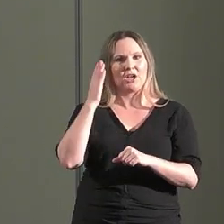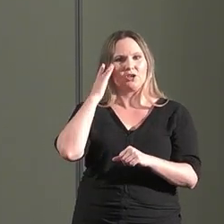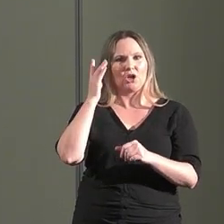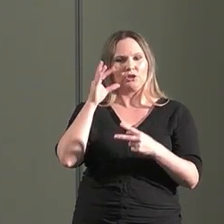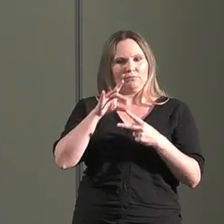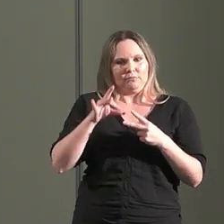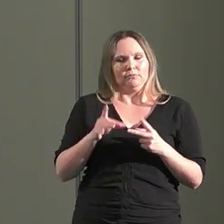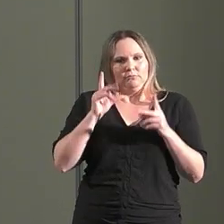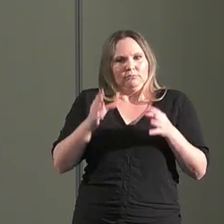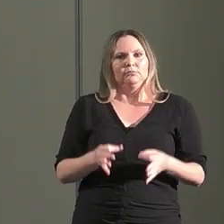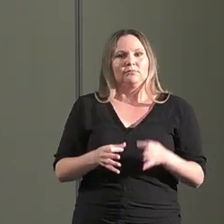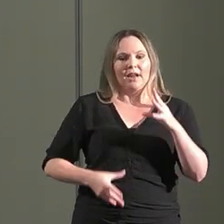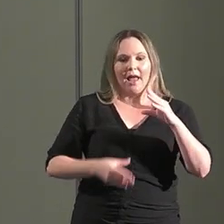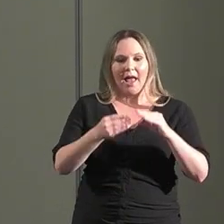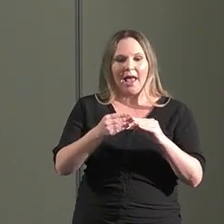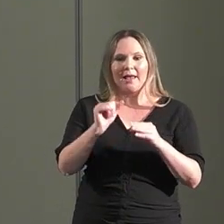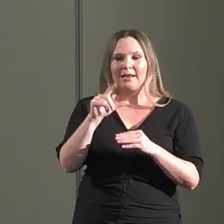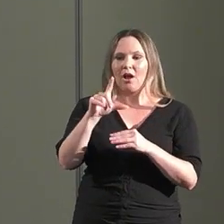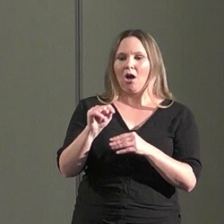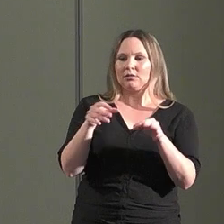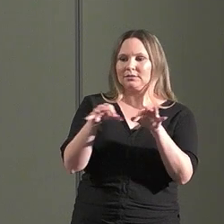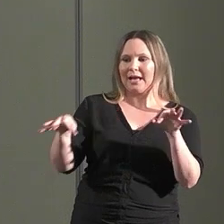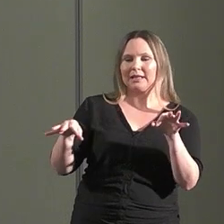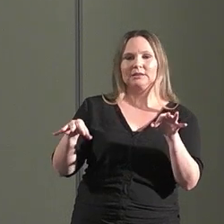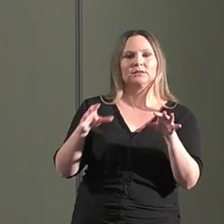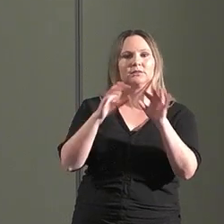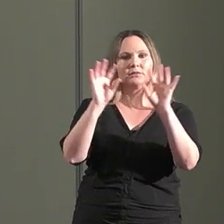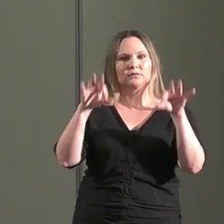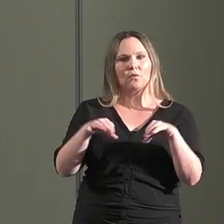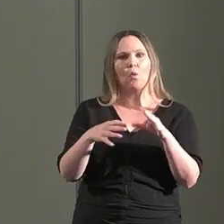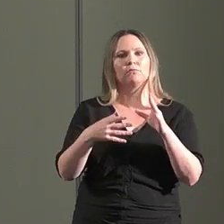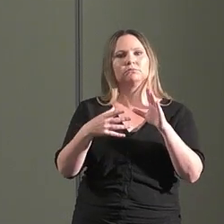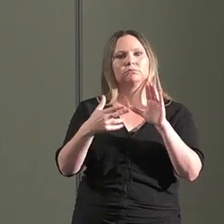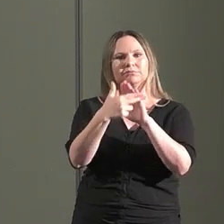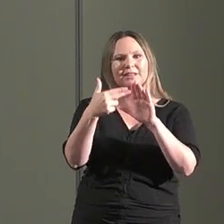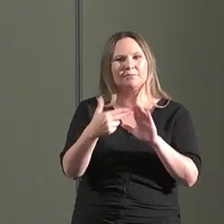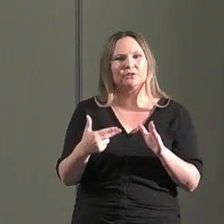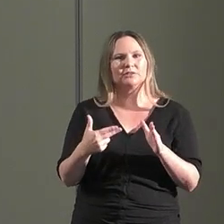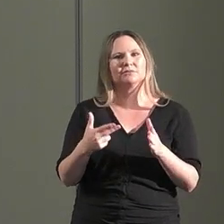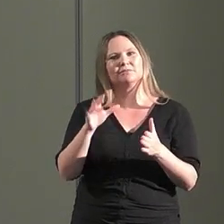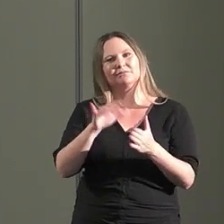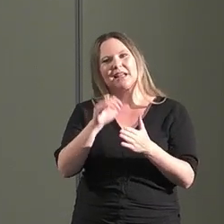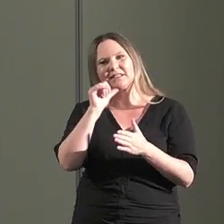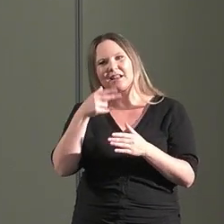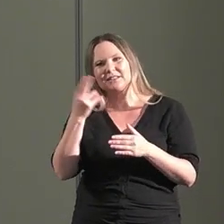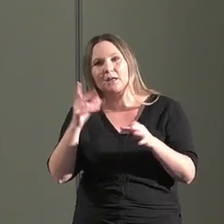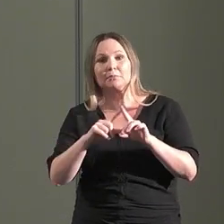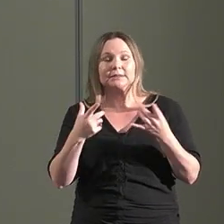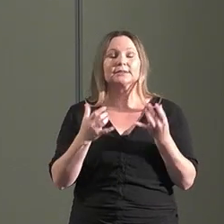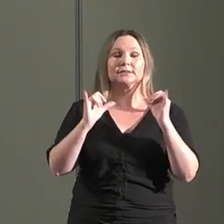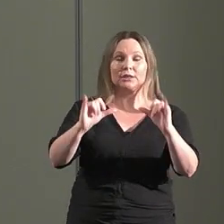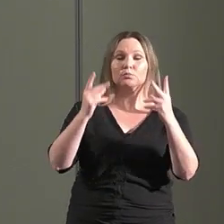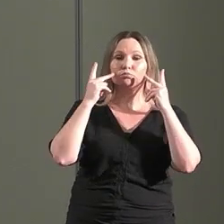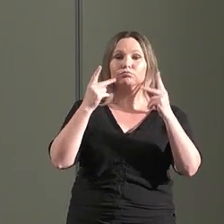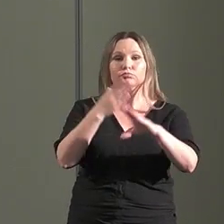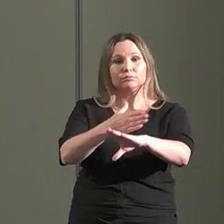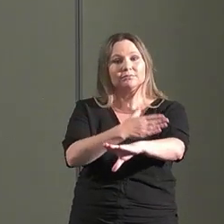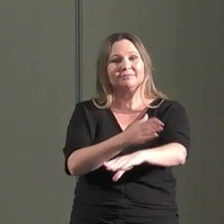adding alt-text and form labels those are not quite as high. We are still seeing improvement.